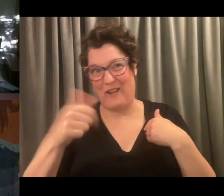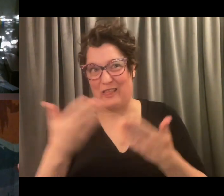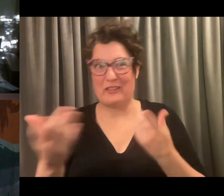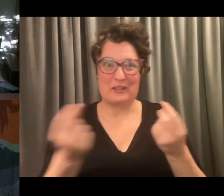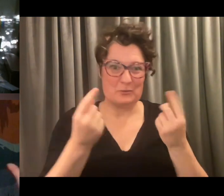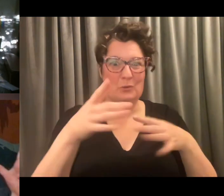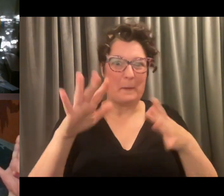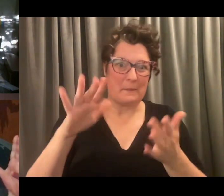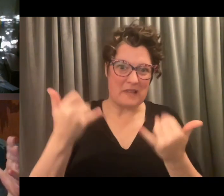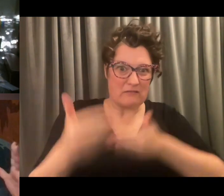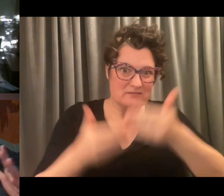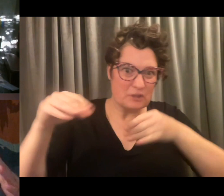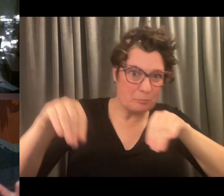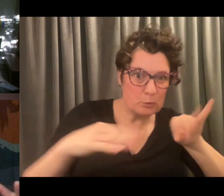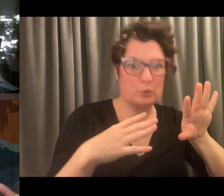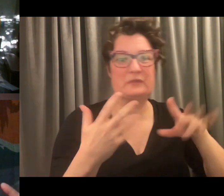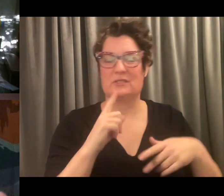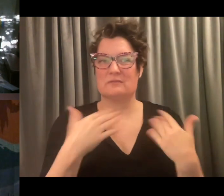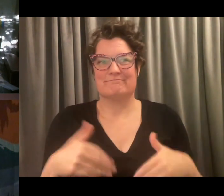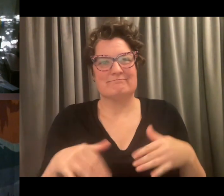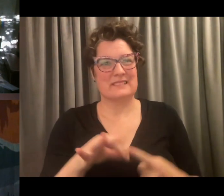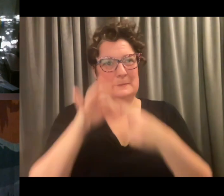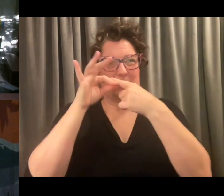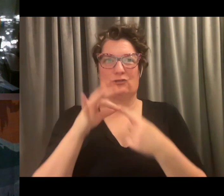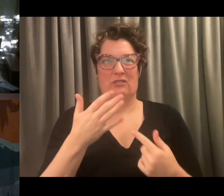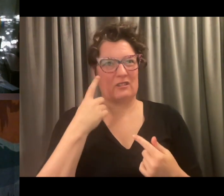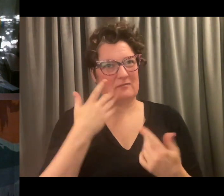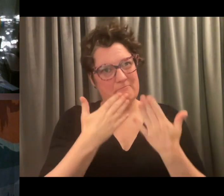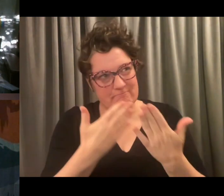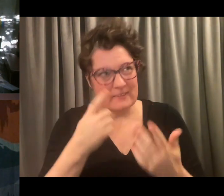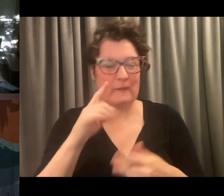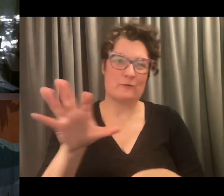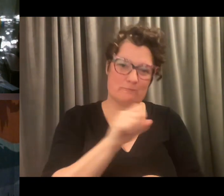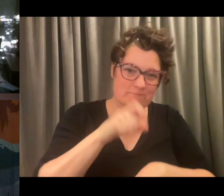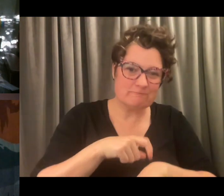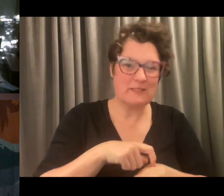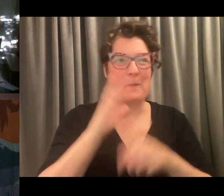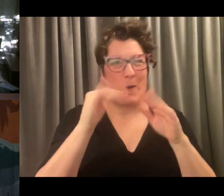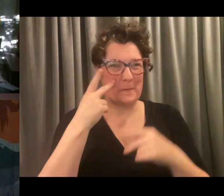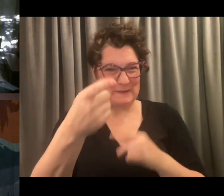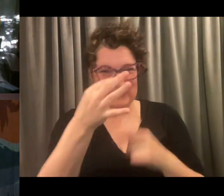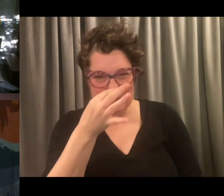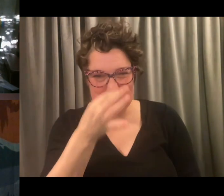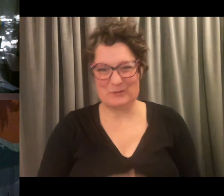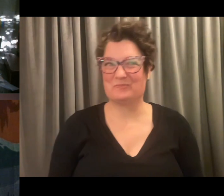Thanks for making this time, and I hope I get to see you soon. Never: Yeah, I hope I get to see you soon too. Thanks for inviting me. This was so fun.